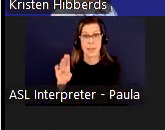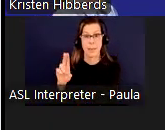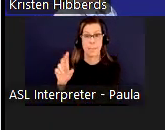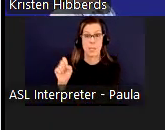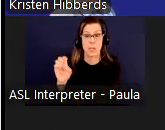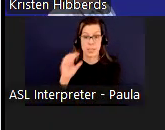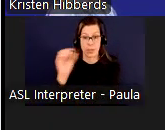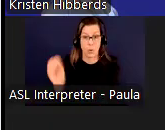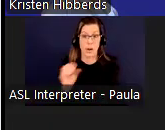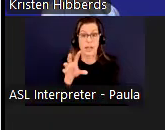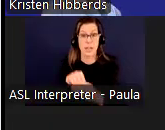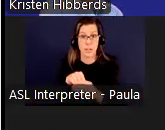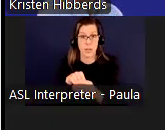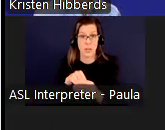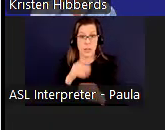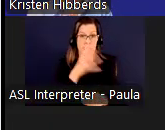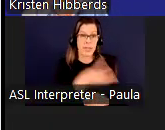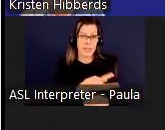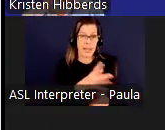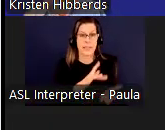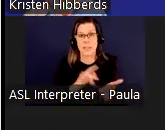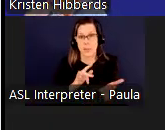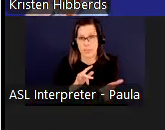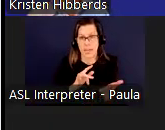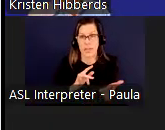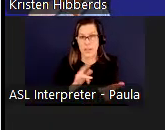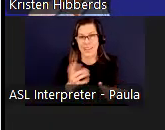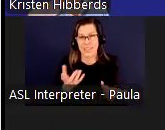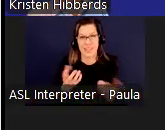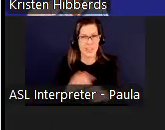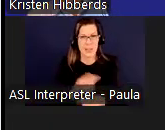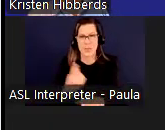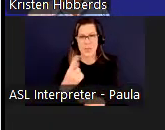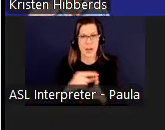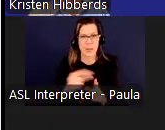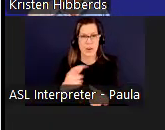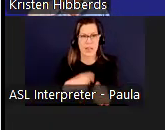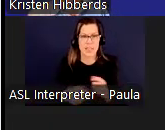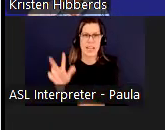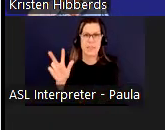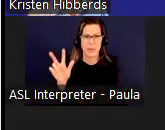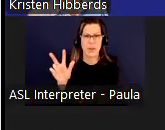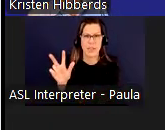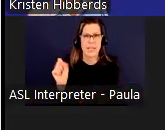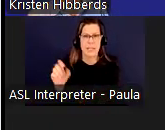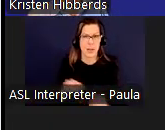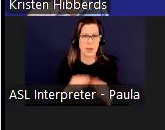neglect and exploitation. So it was just use one word instead of three to make it clear that it's all in